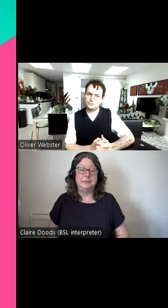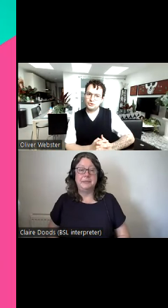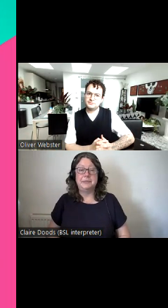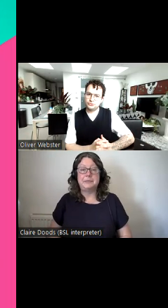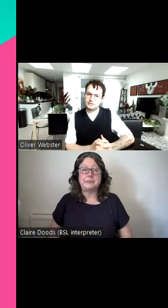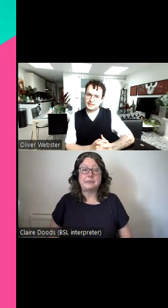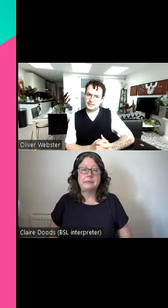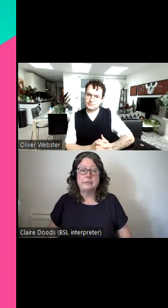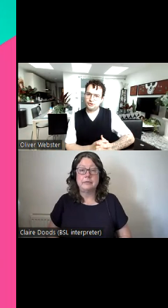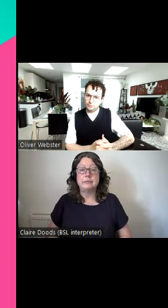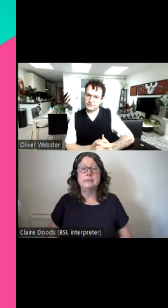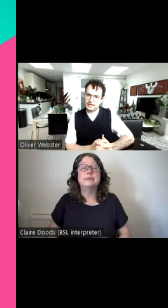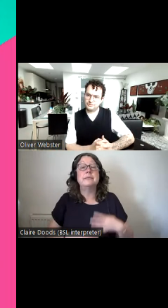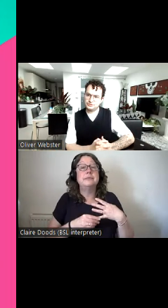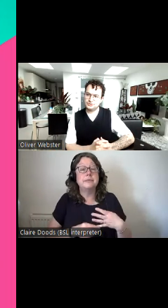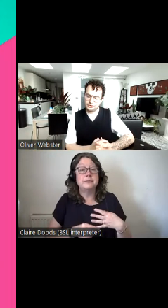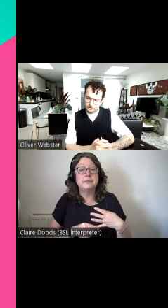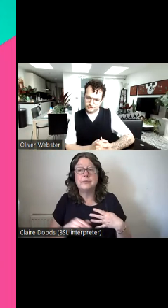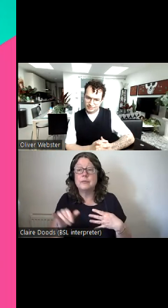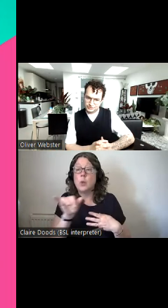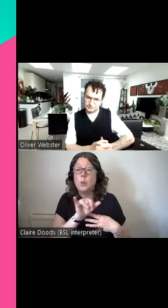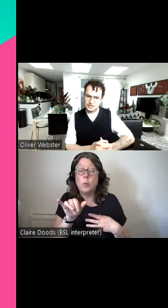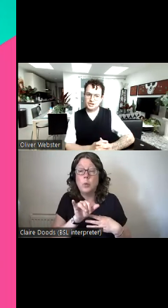What is more accessible, open captions or closed captions?